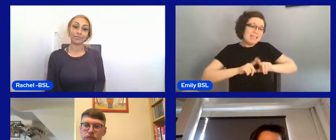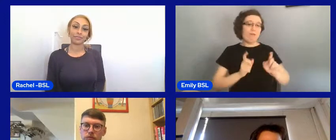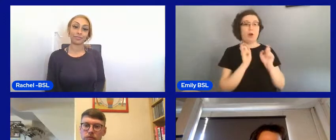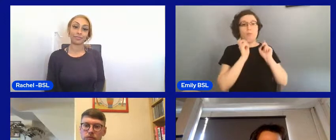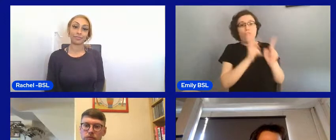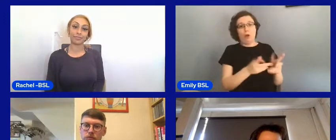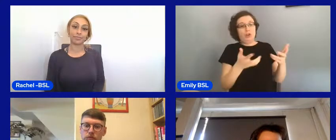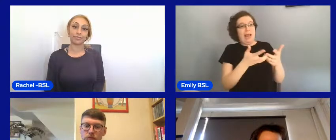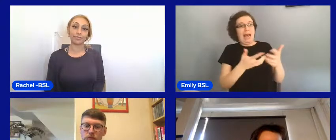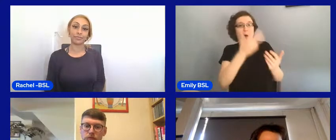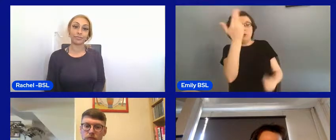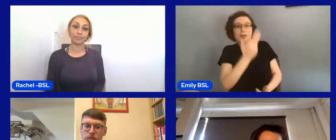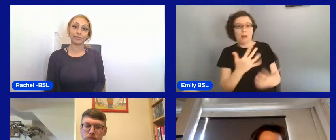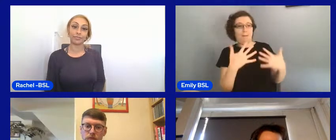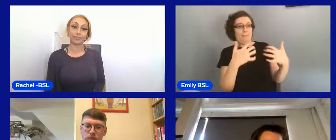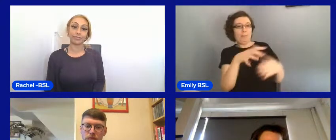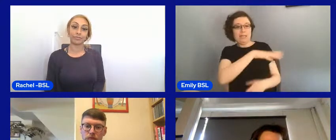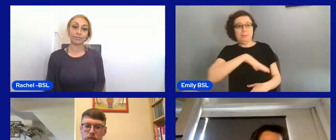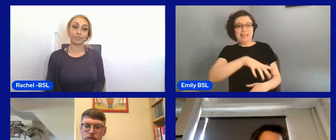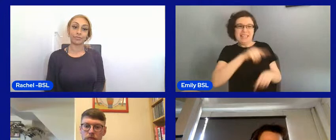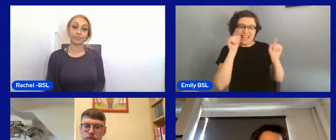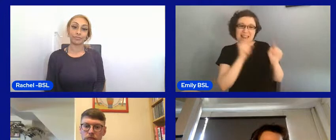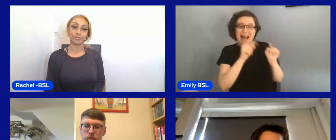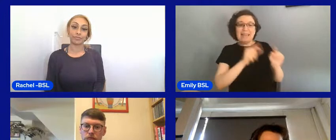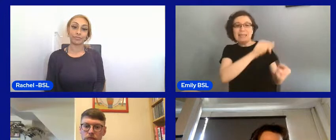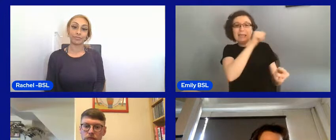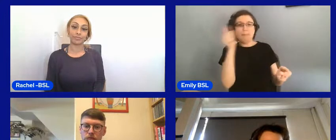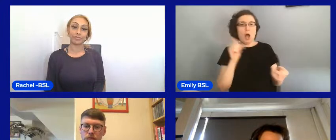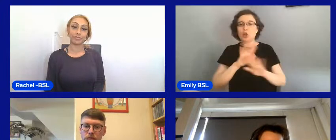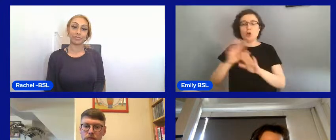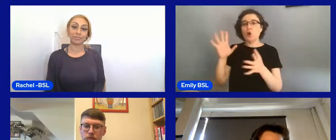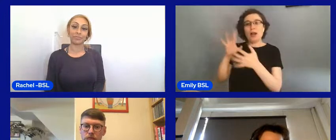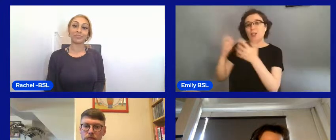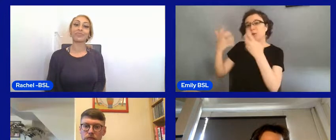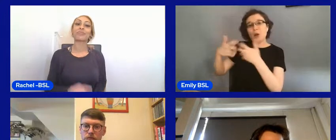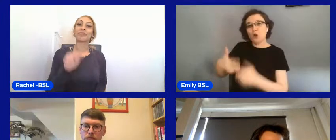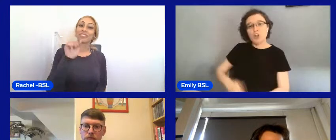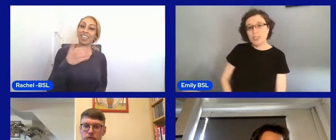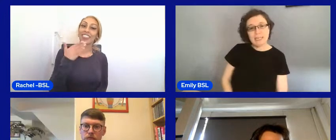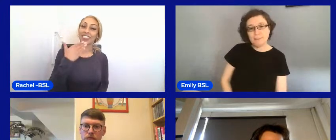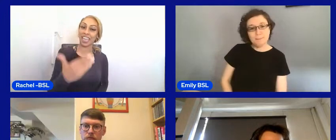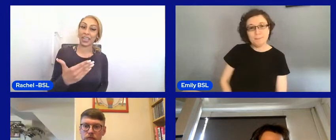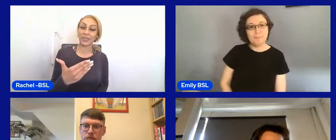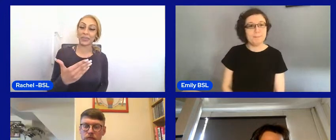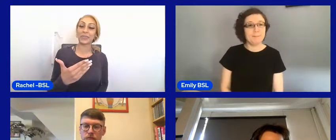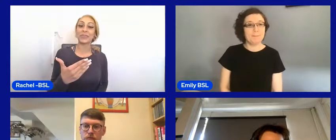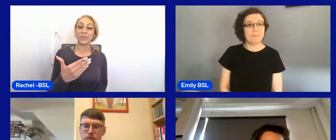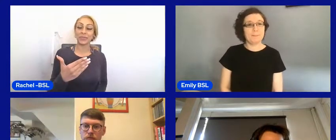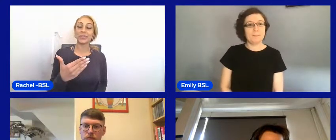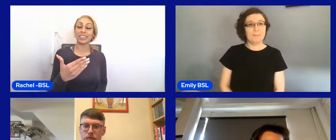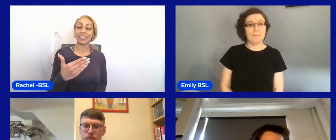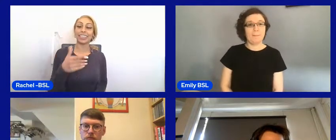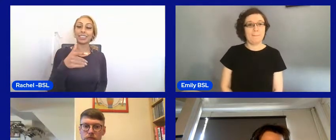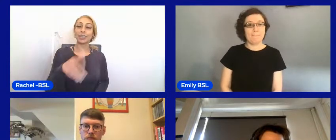people!. To having a public centric approach to how we design our public spaces is what I would